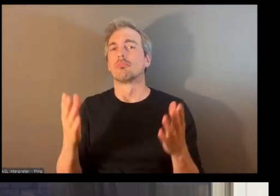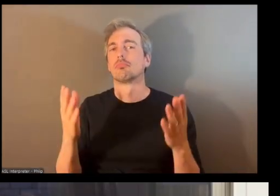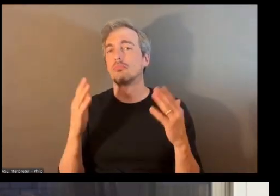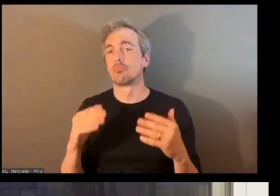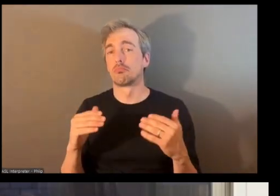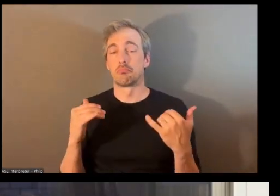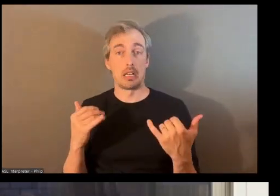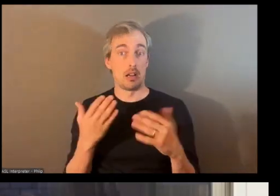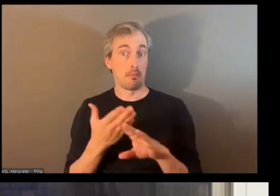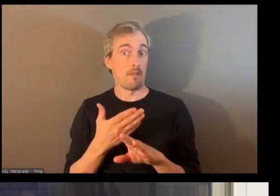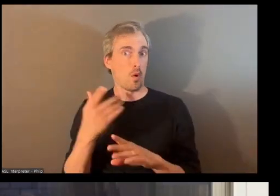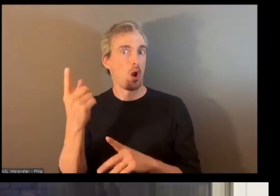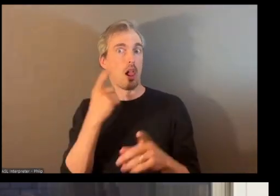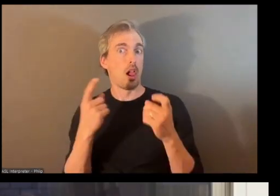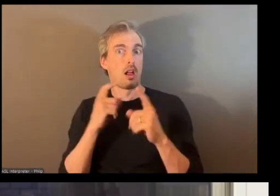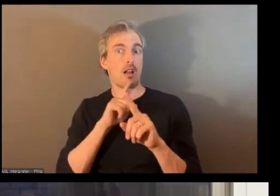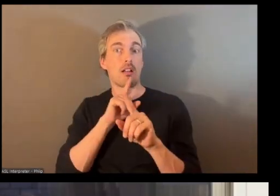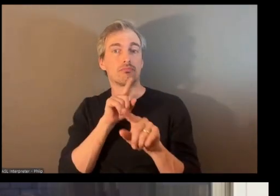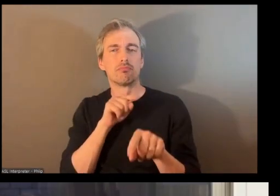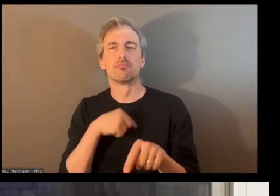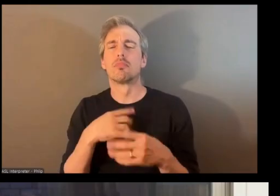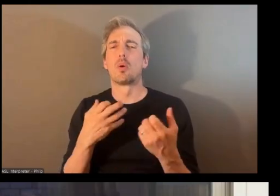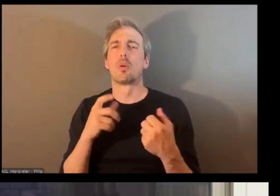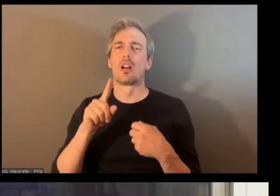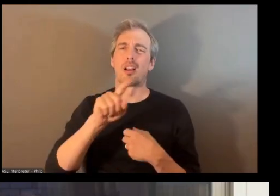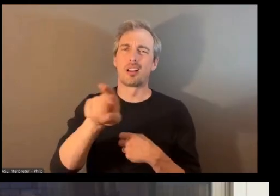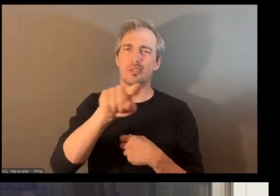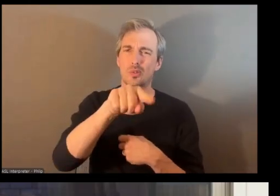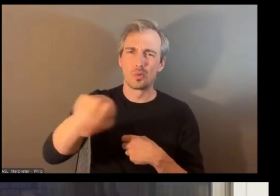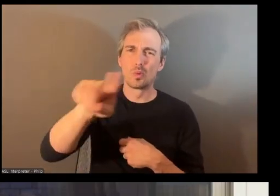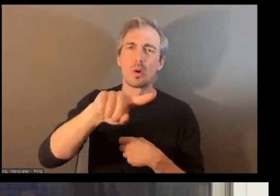your content reduce stress for your users with limited English proficiency?